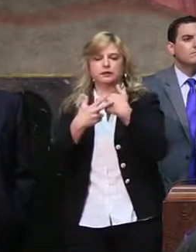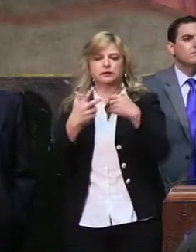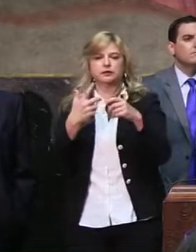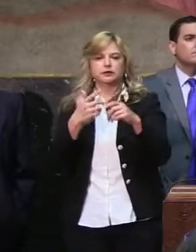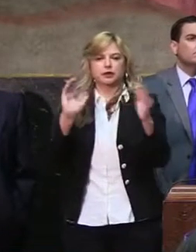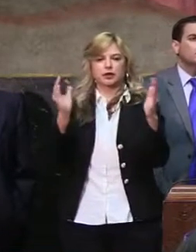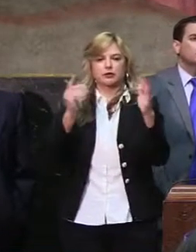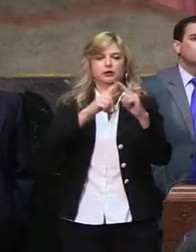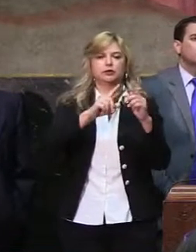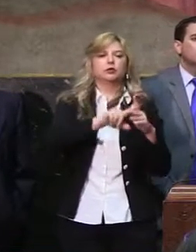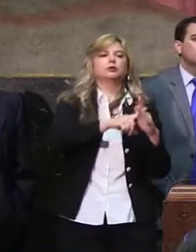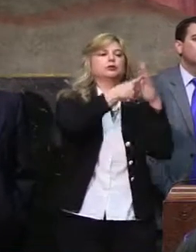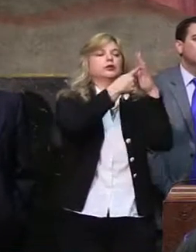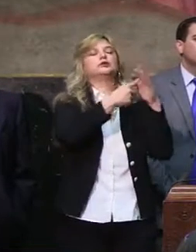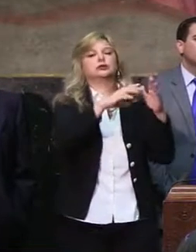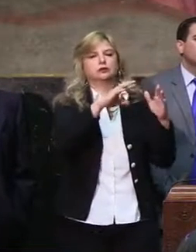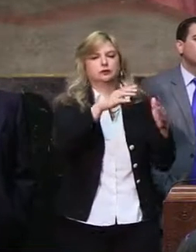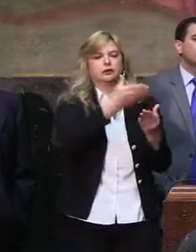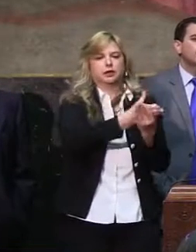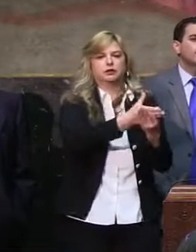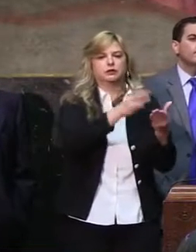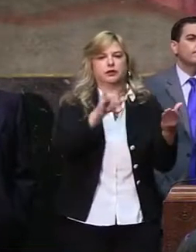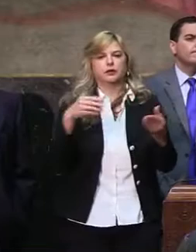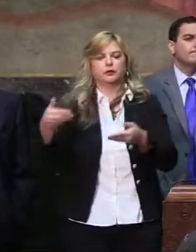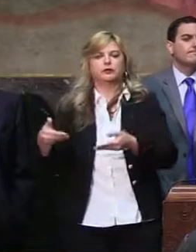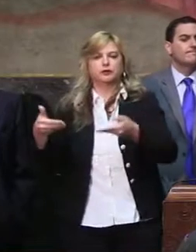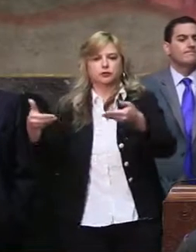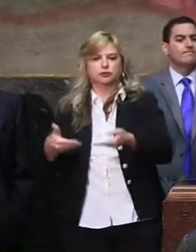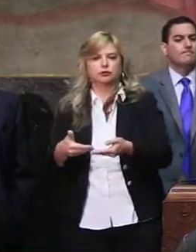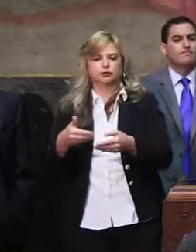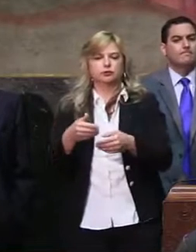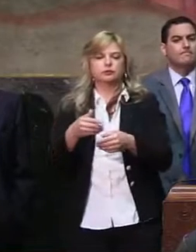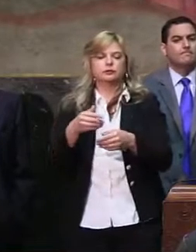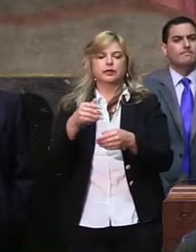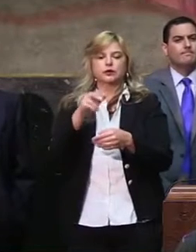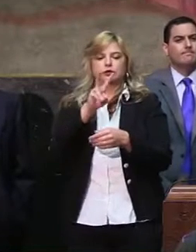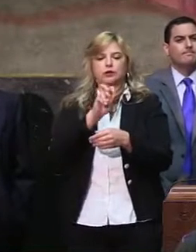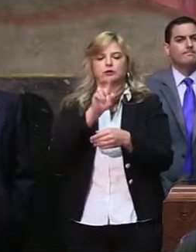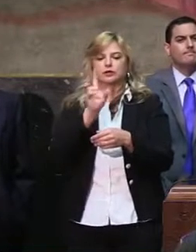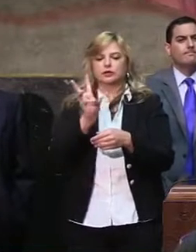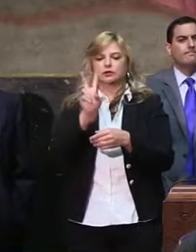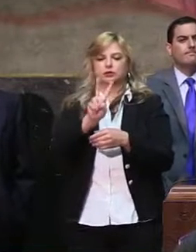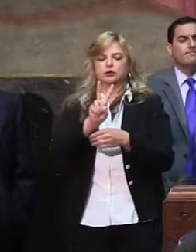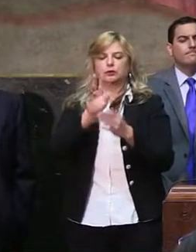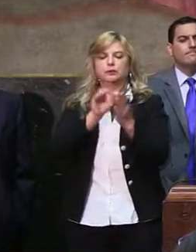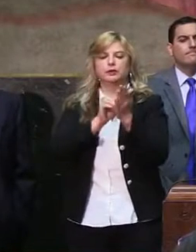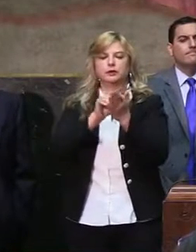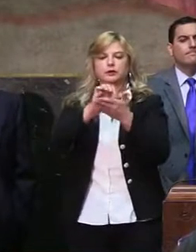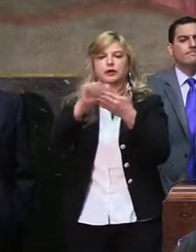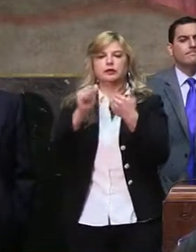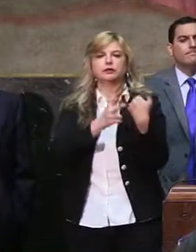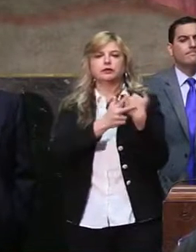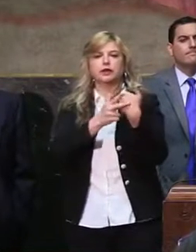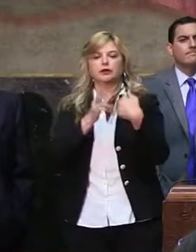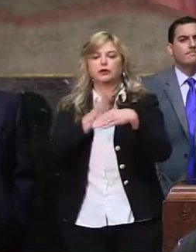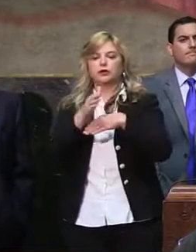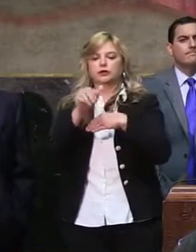justice reinvestment task force that's two hundred and sixty two million dollars saved over the next decade we're